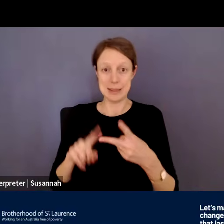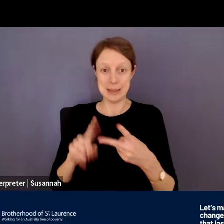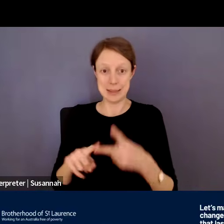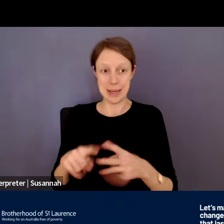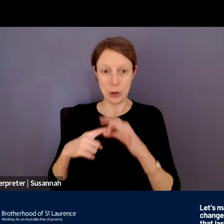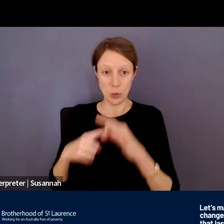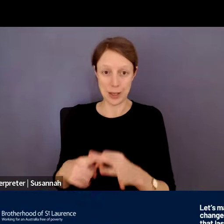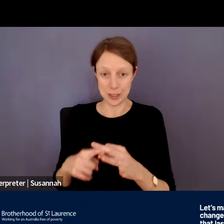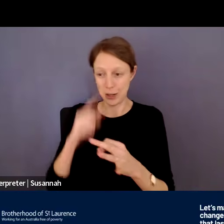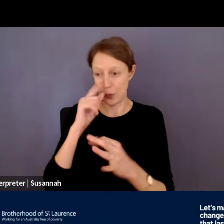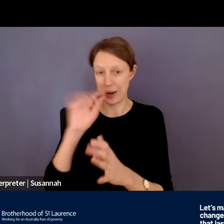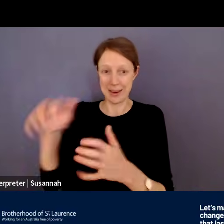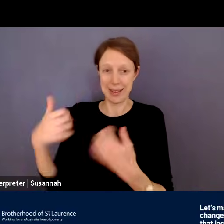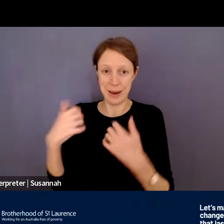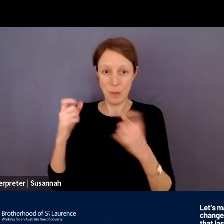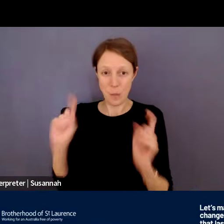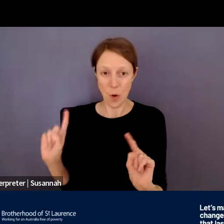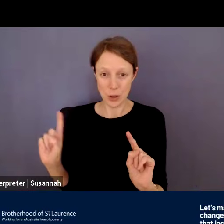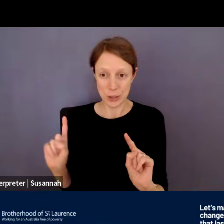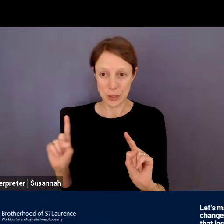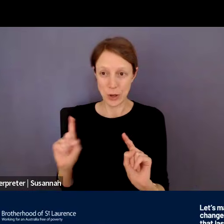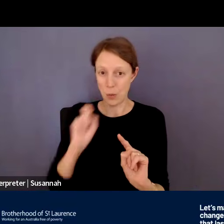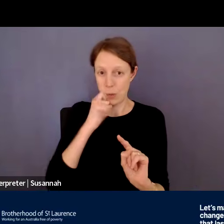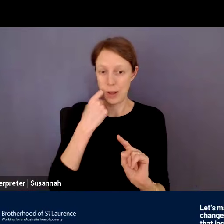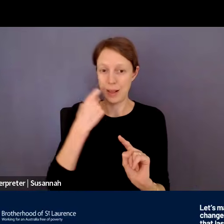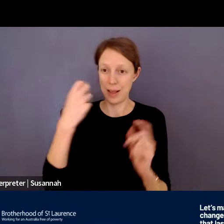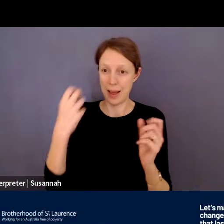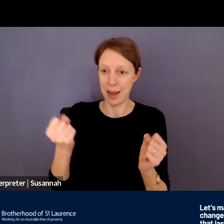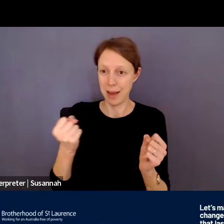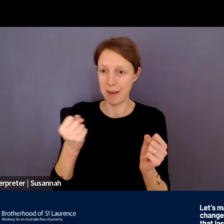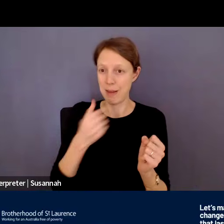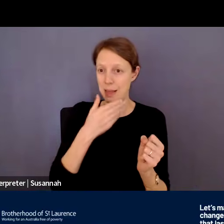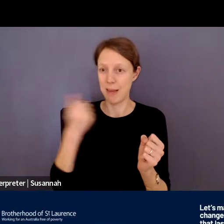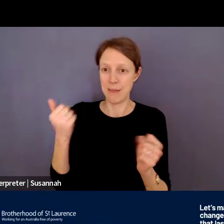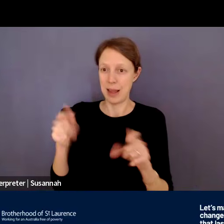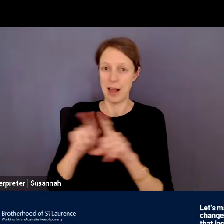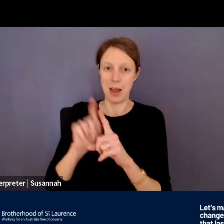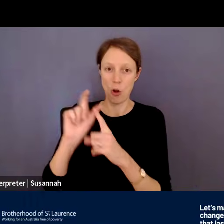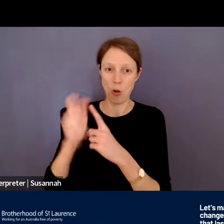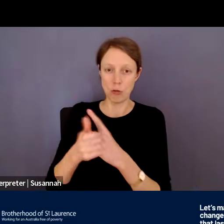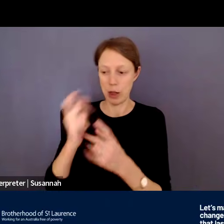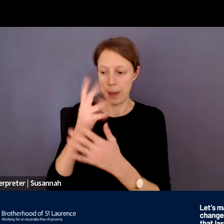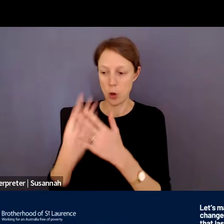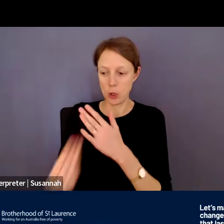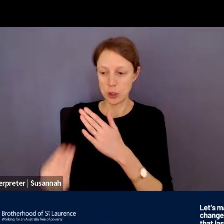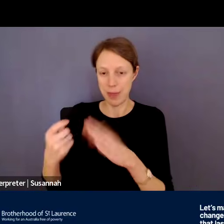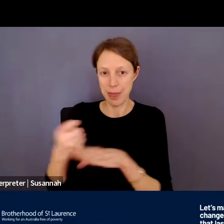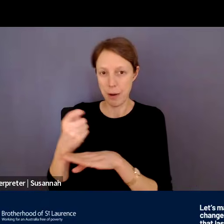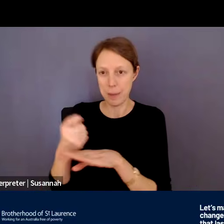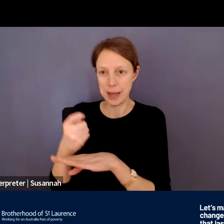which is are you going to have the beautiful cultural immersion therapy? So the other big